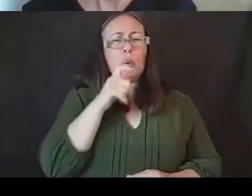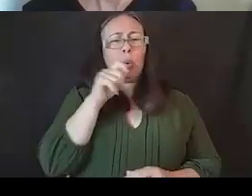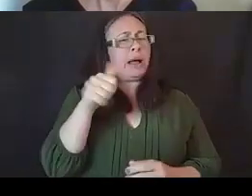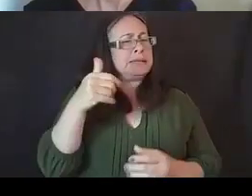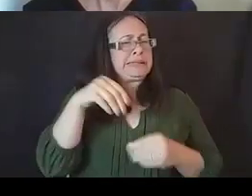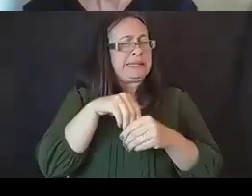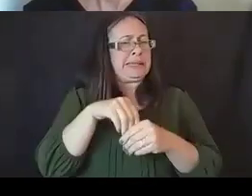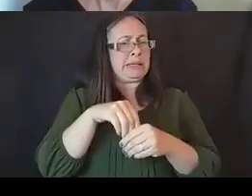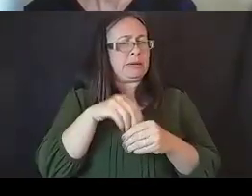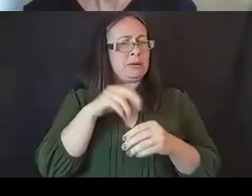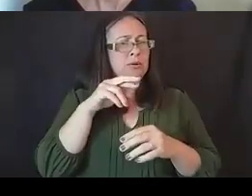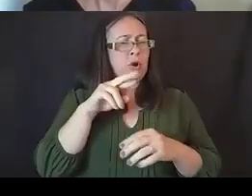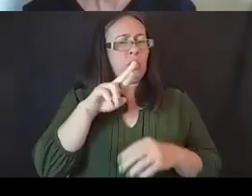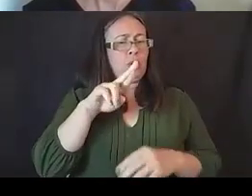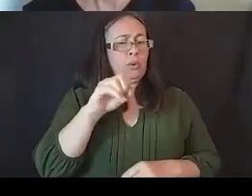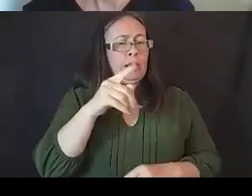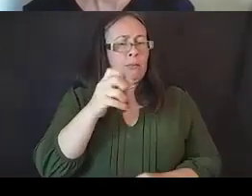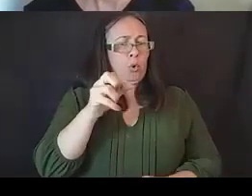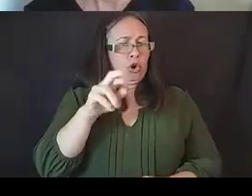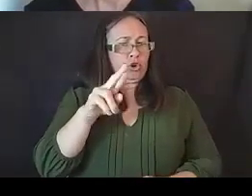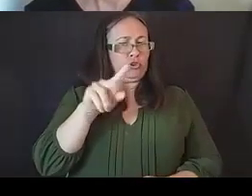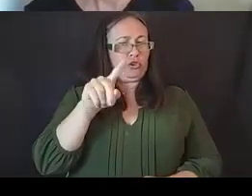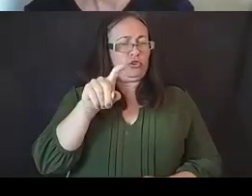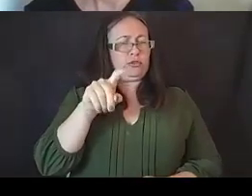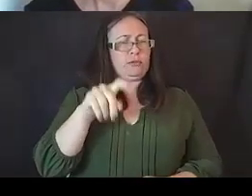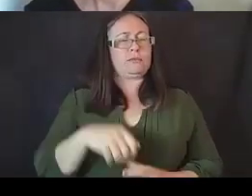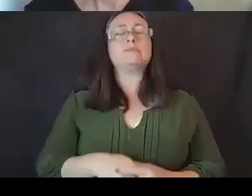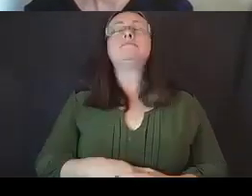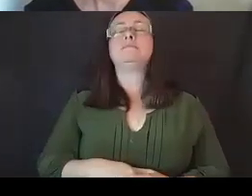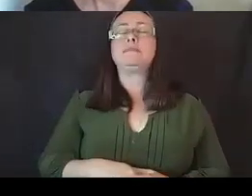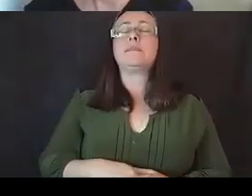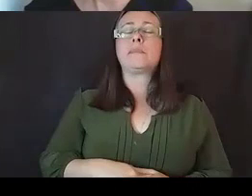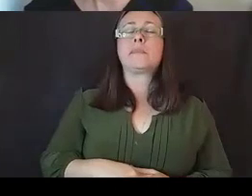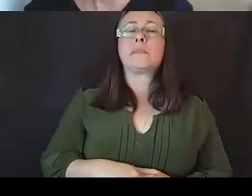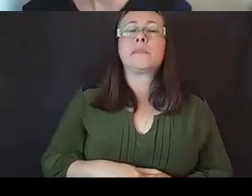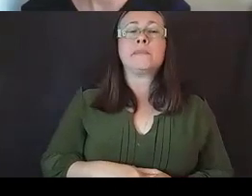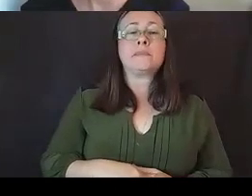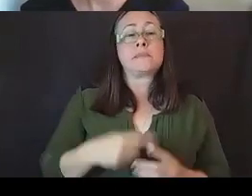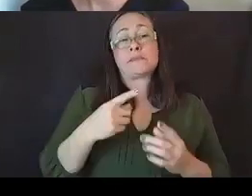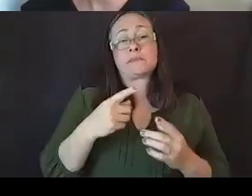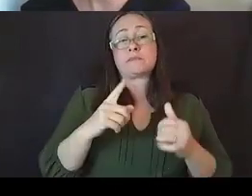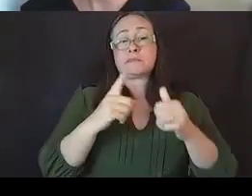Cindy Danielson: Sure, so a couple of ways to get at that. One, you can just click on that agency